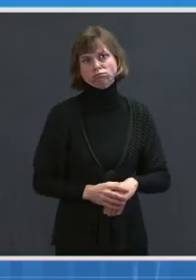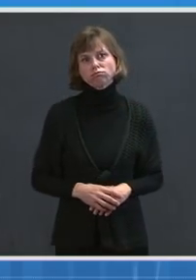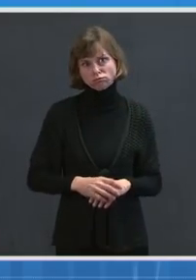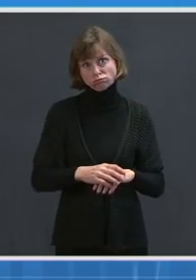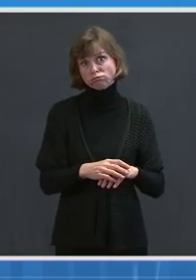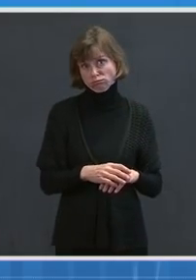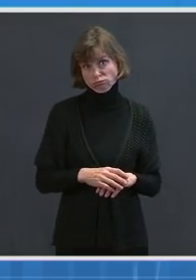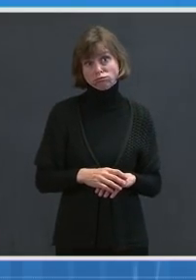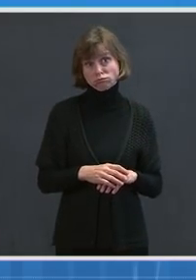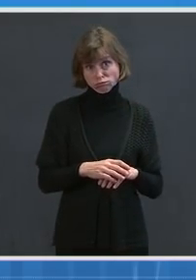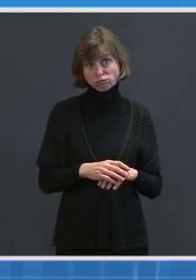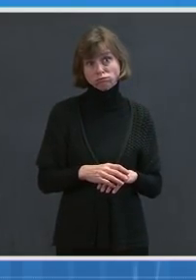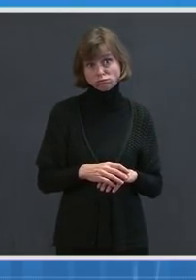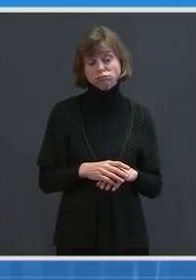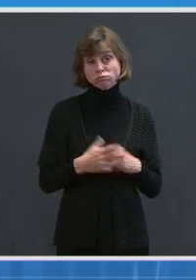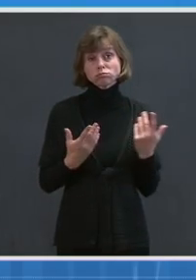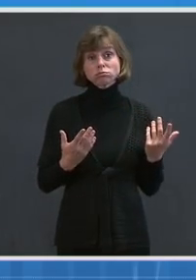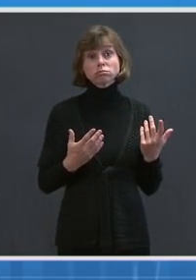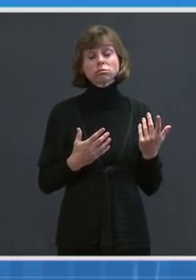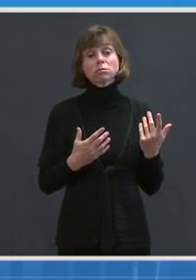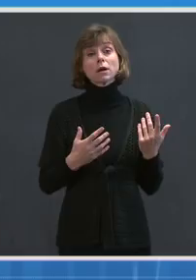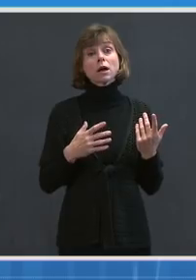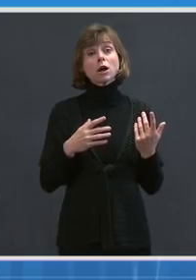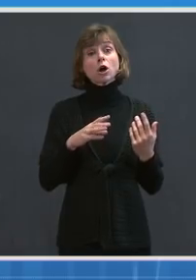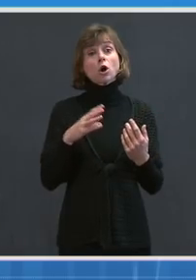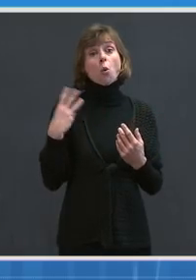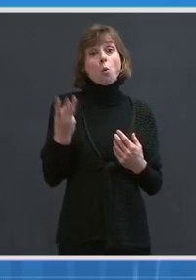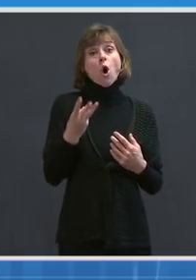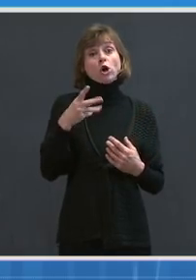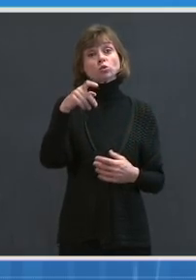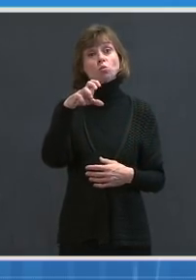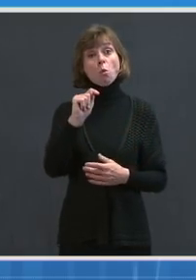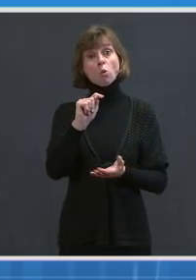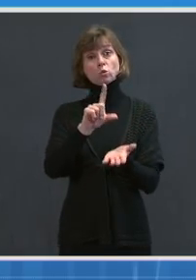In fact, as the Washington Post reported yesterday,